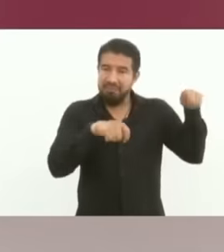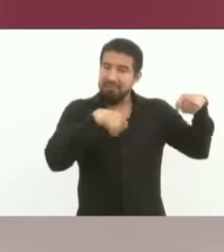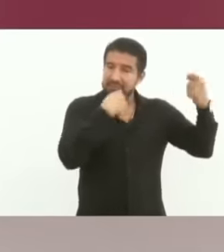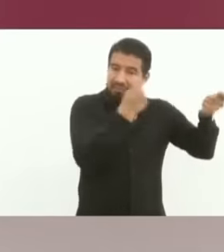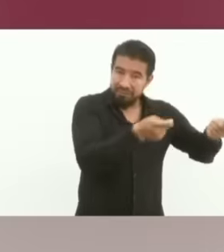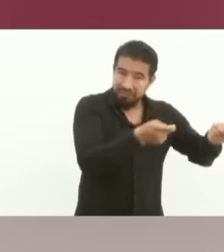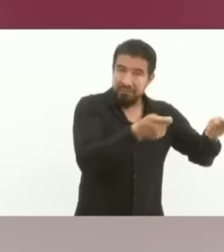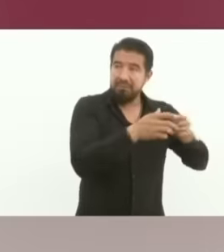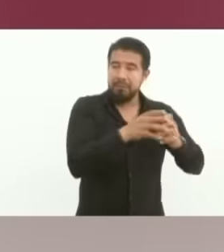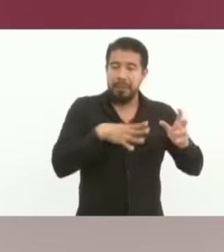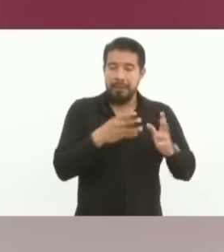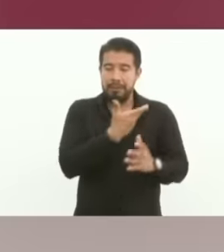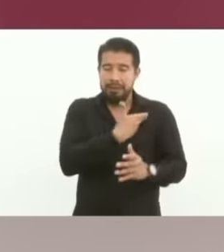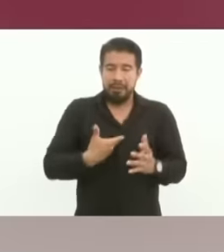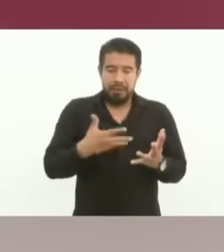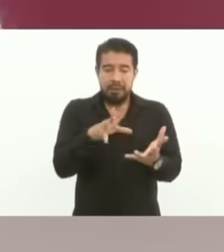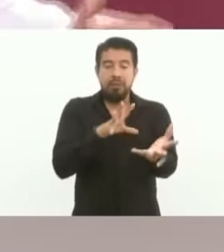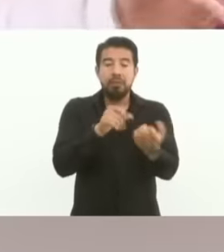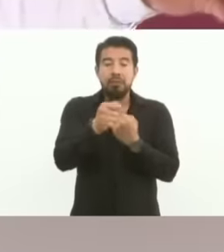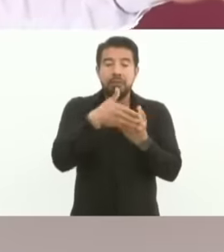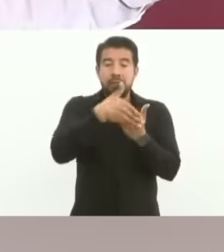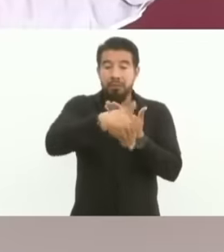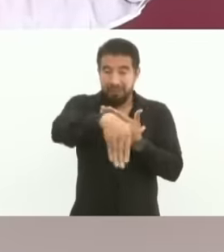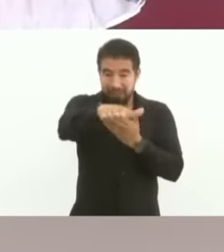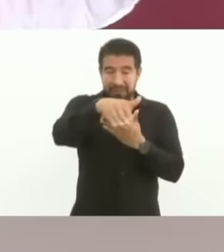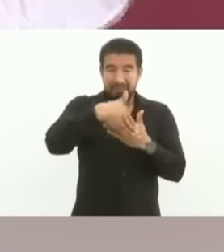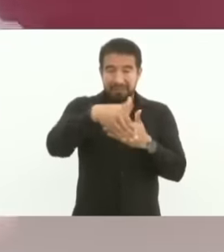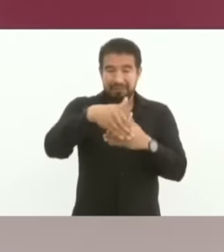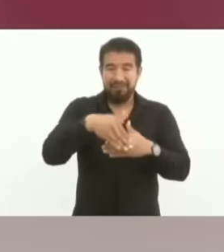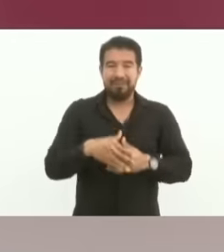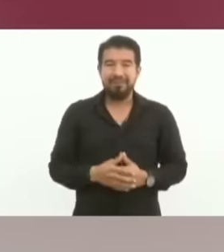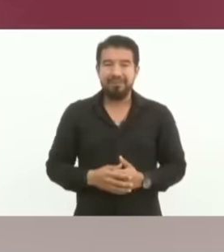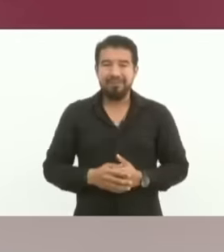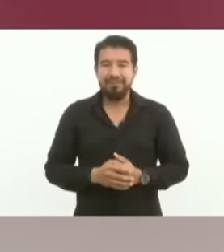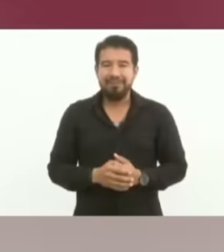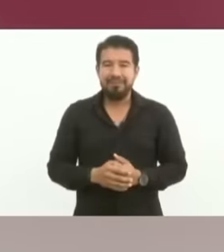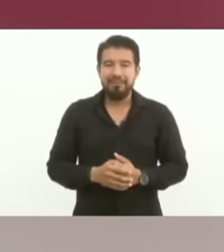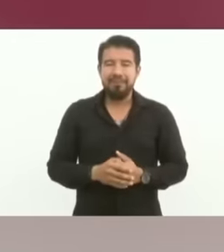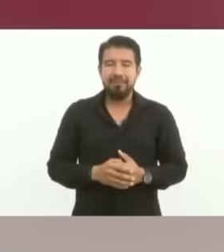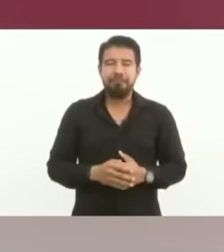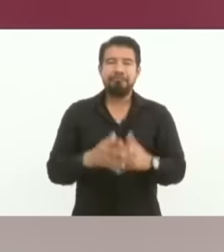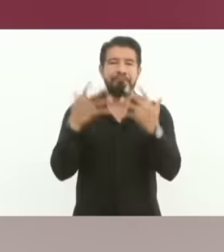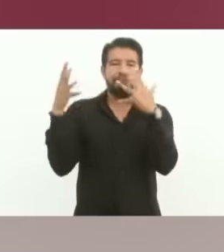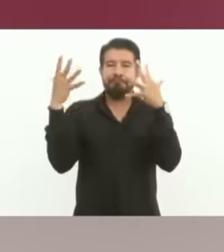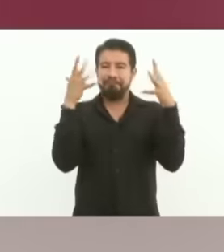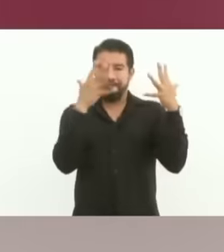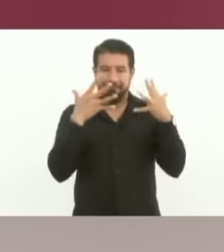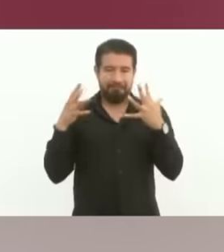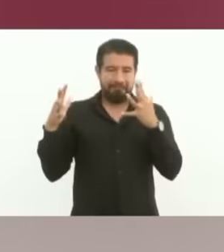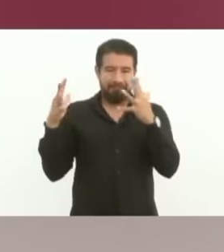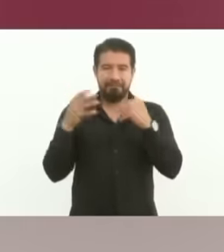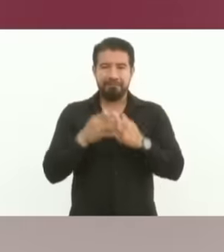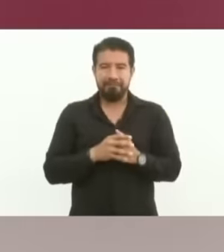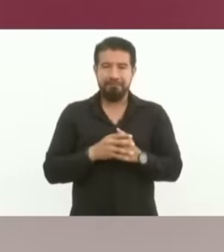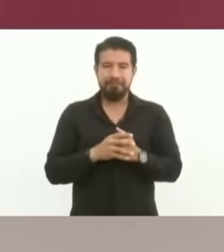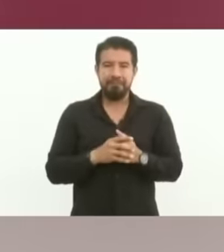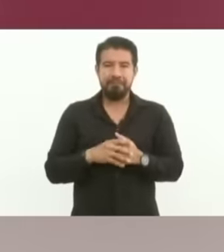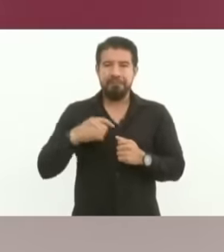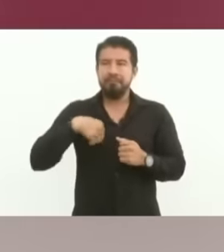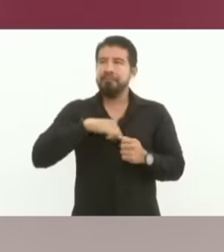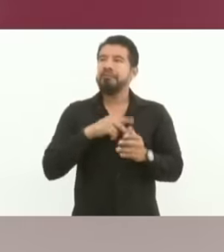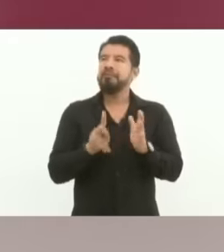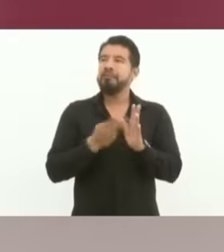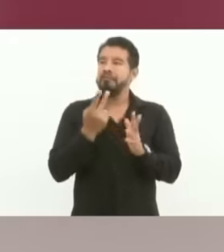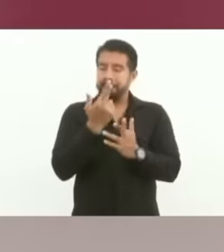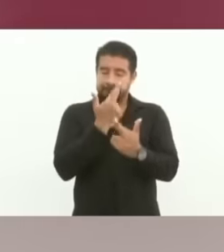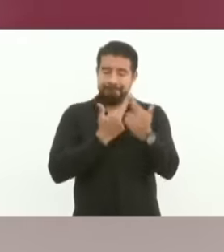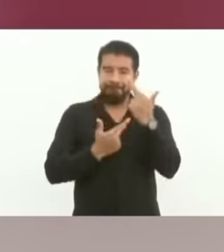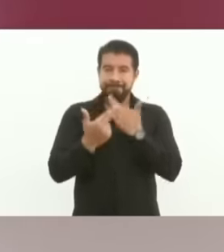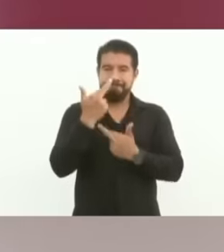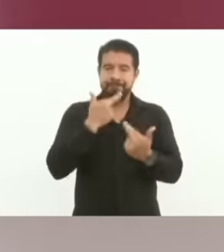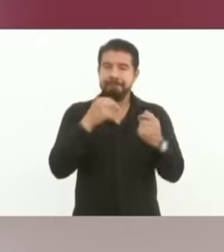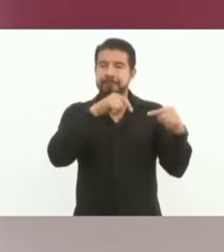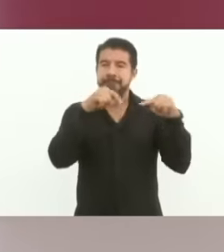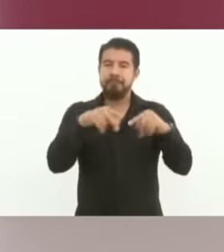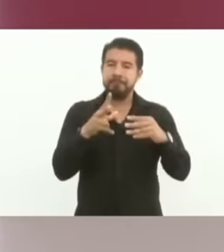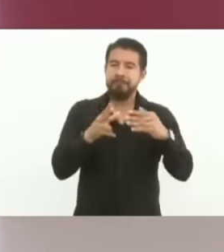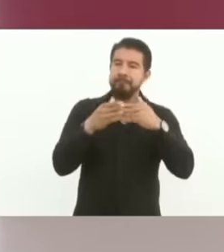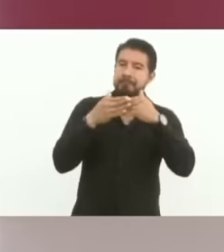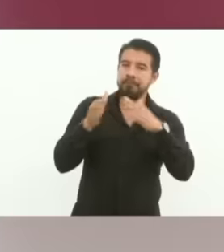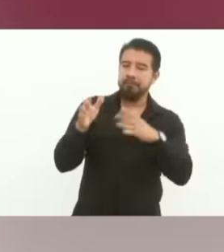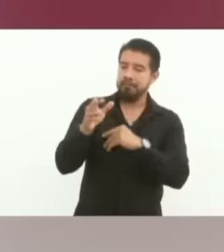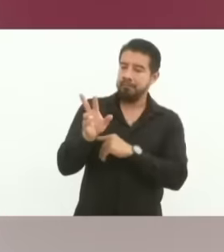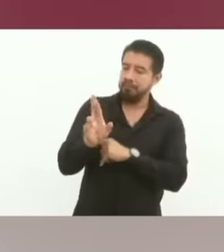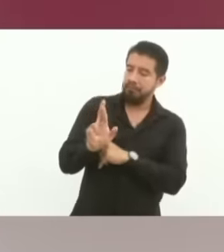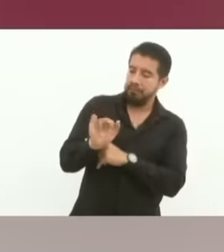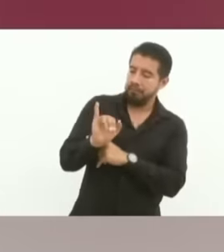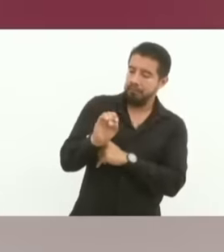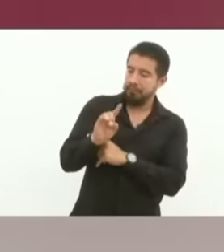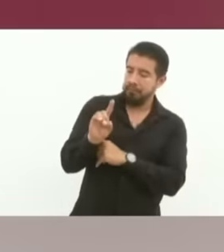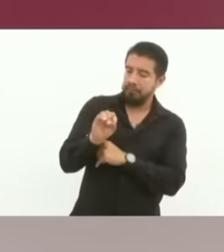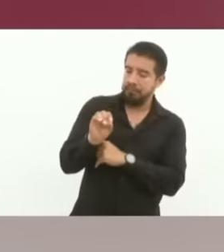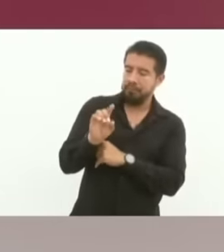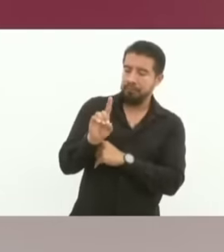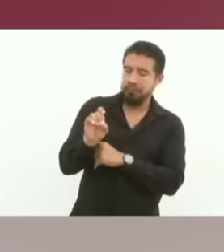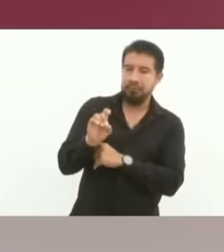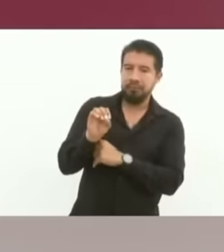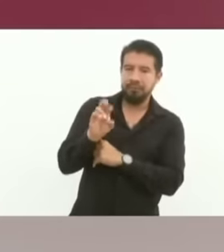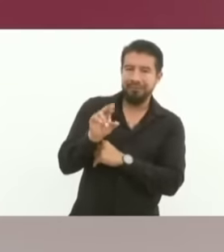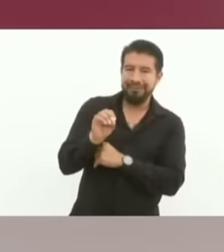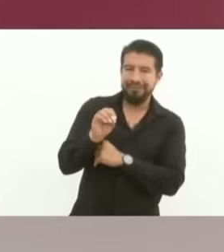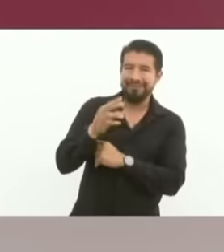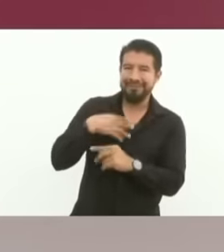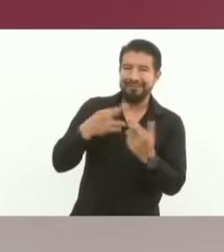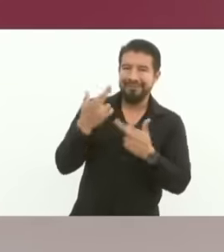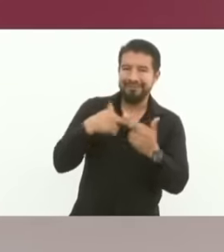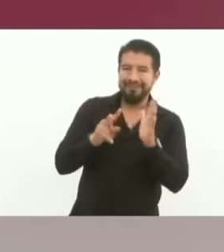constitutional president, we are going to return to inaugurate the golden riso and the highway, okay, but